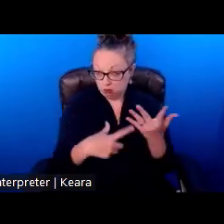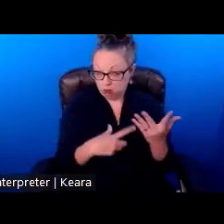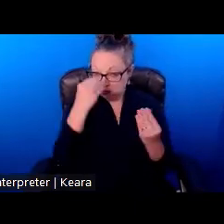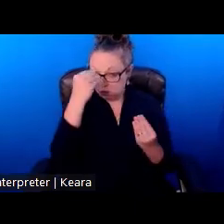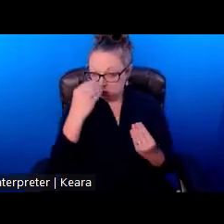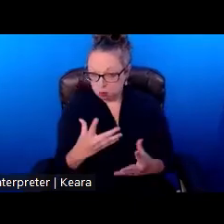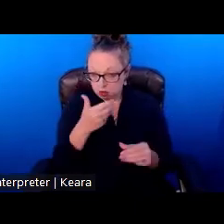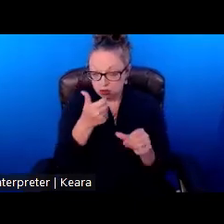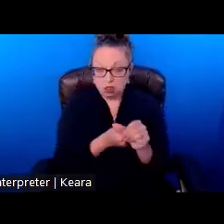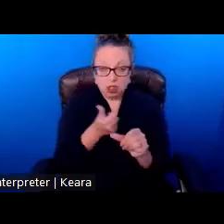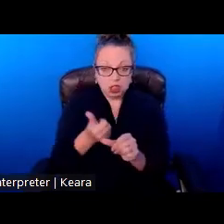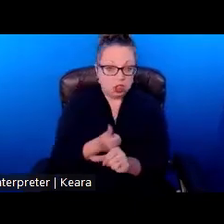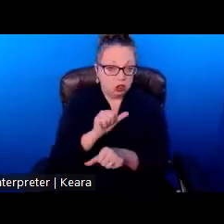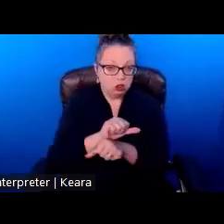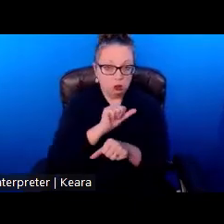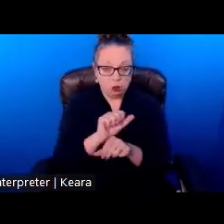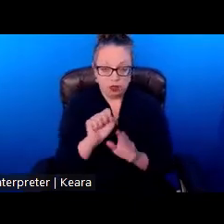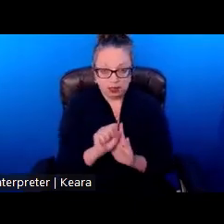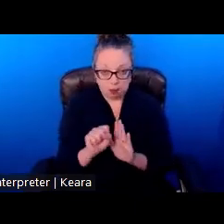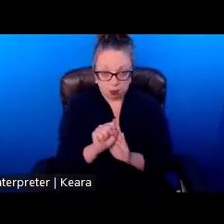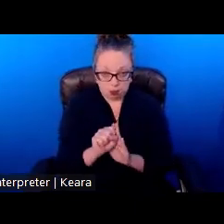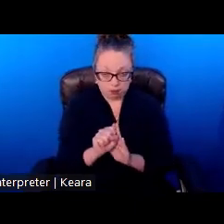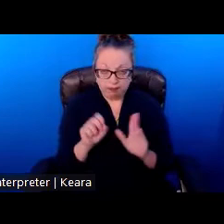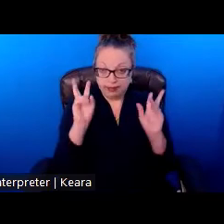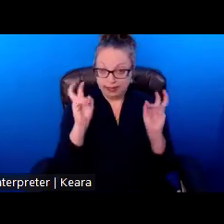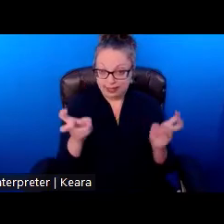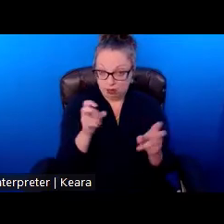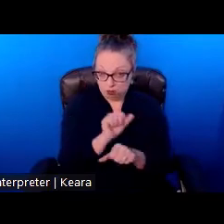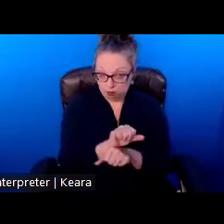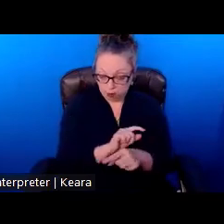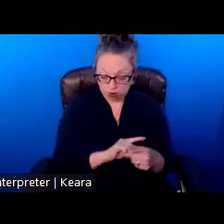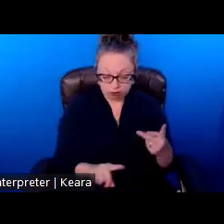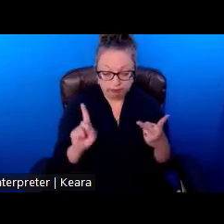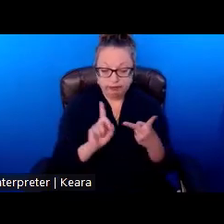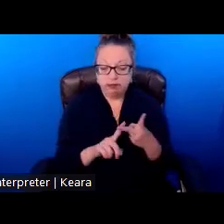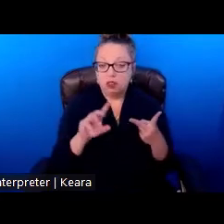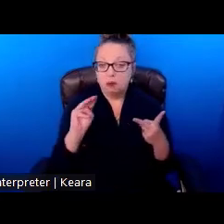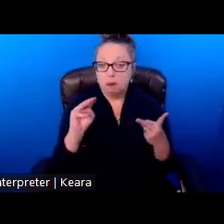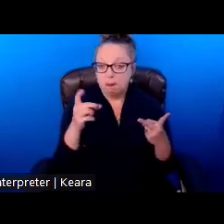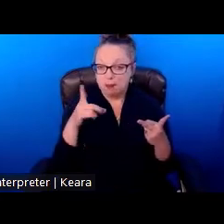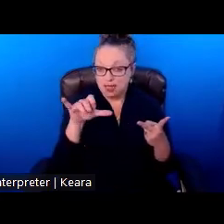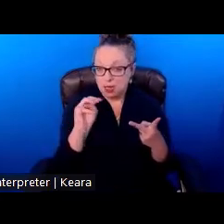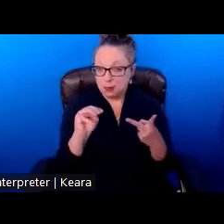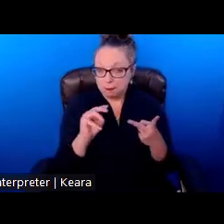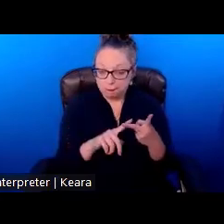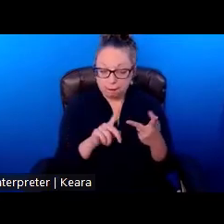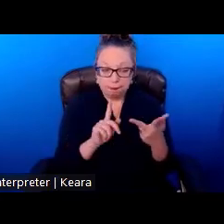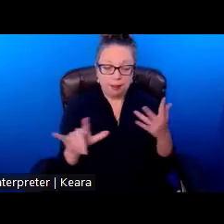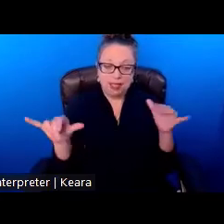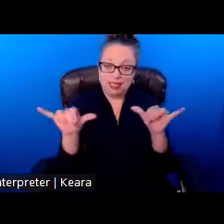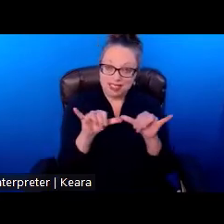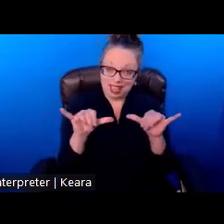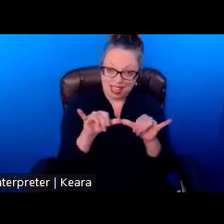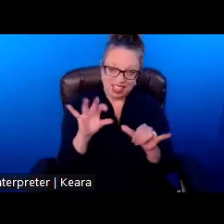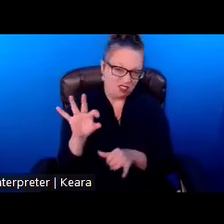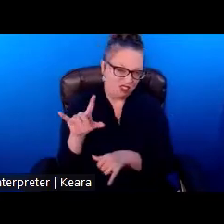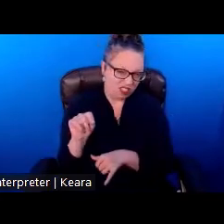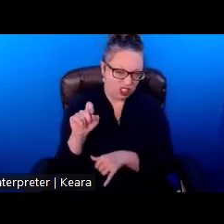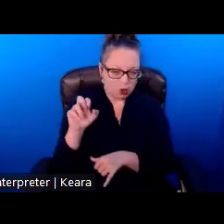in the online application: Title of the work sample. Medium. Dimensions in feet/inches, if applicable.